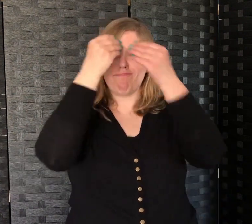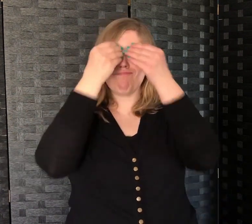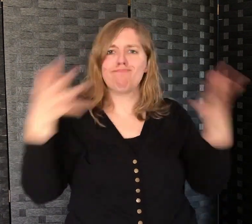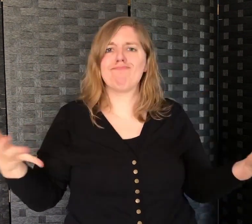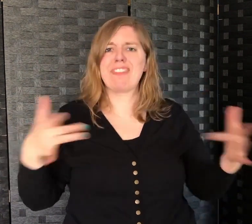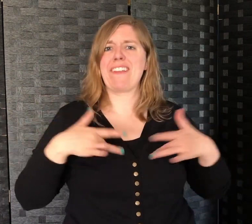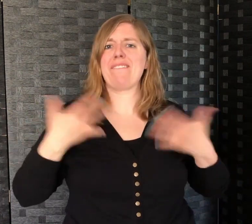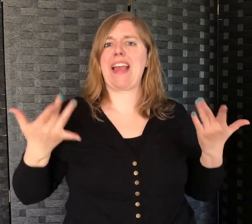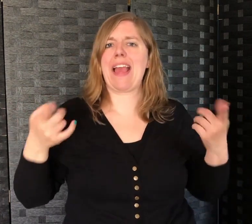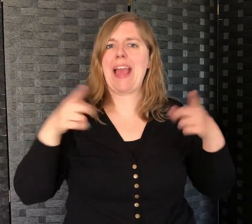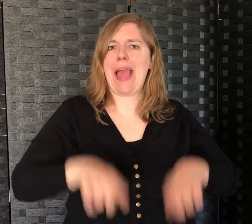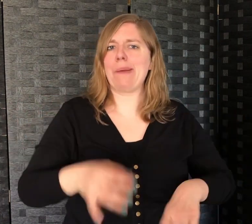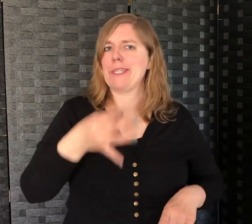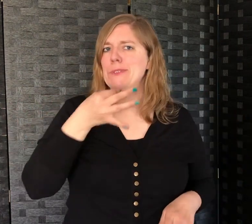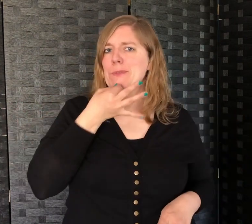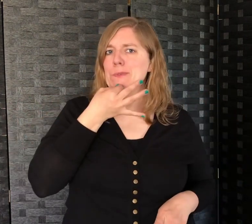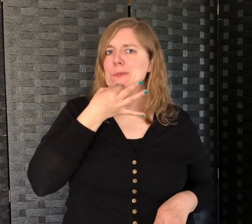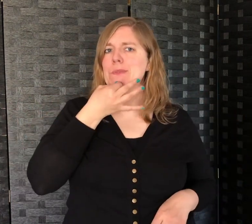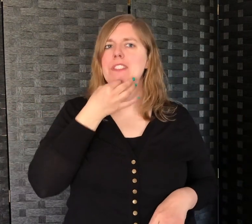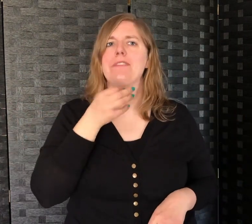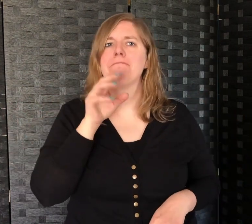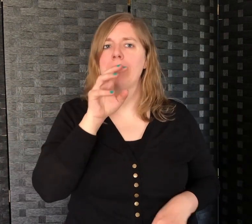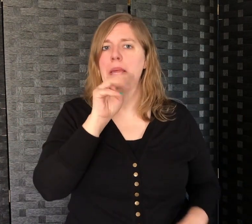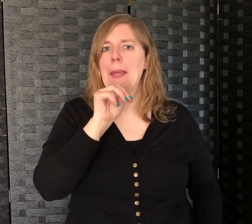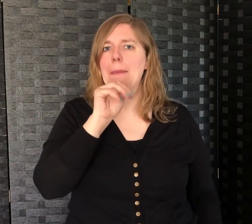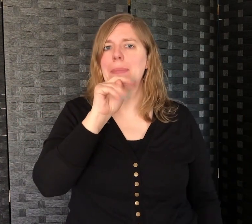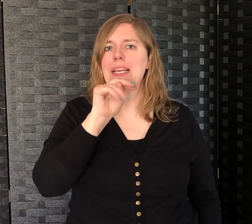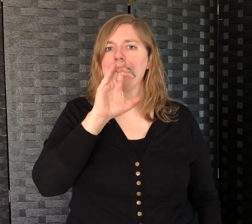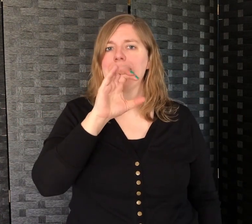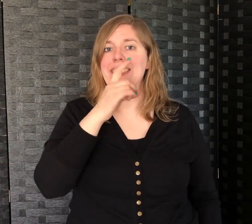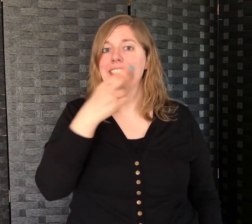I want to let you know about an event that’s happening soon.